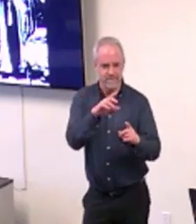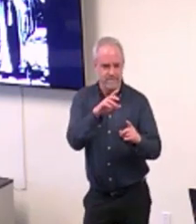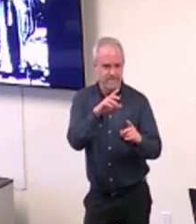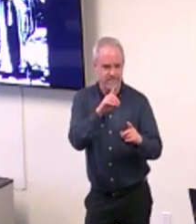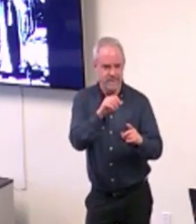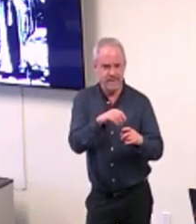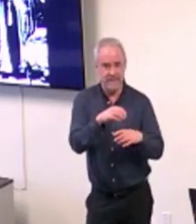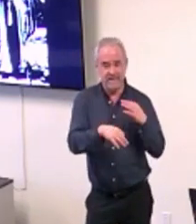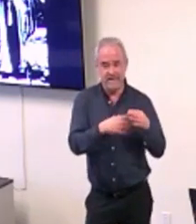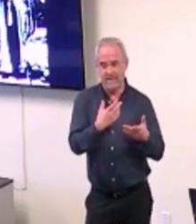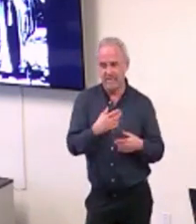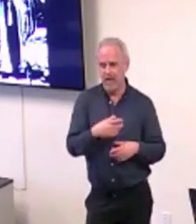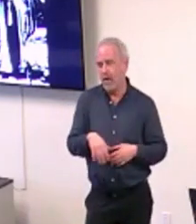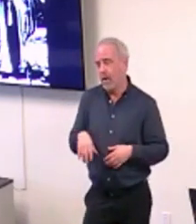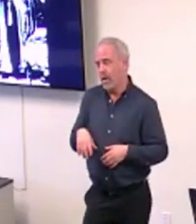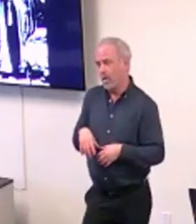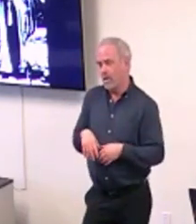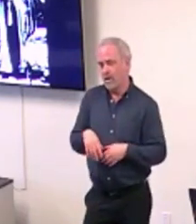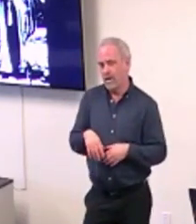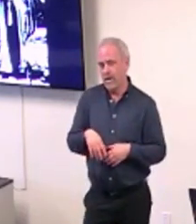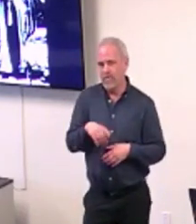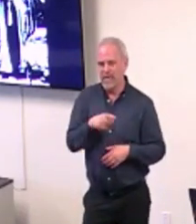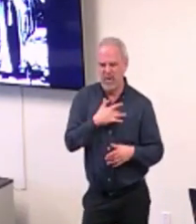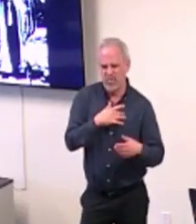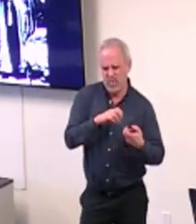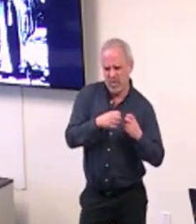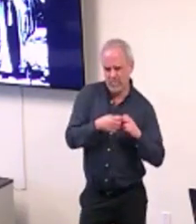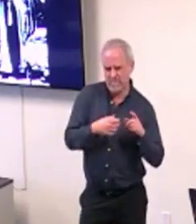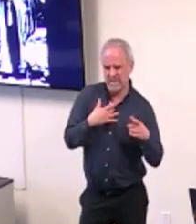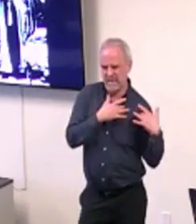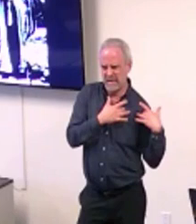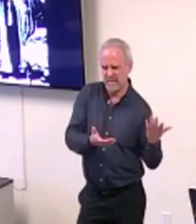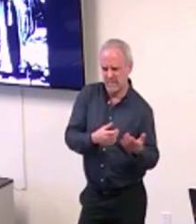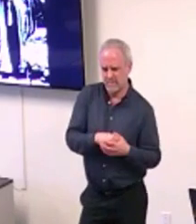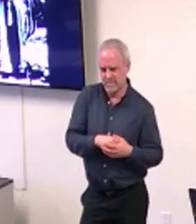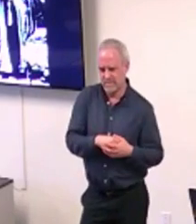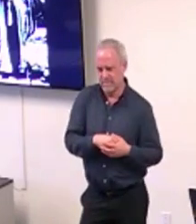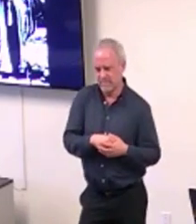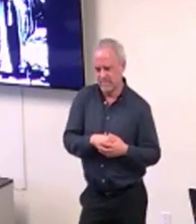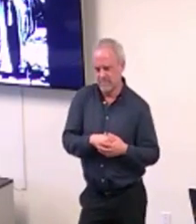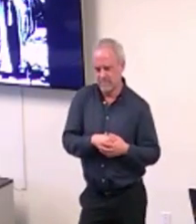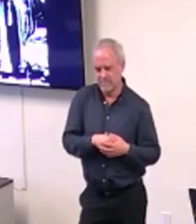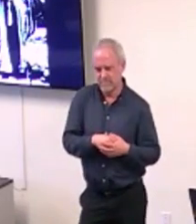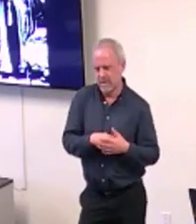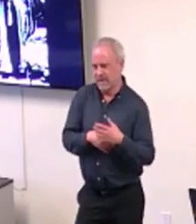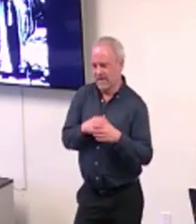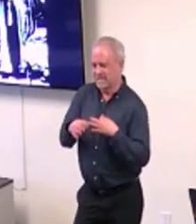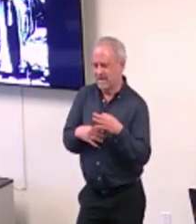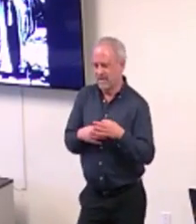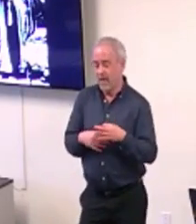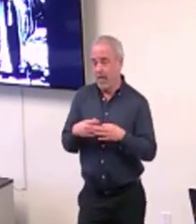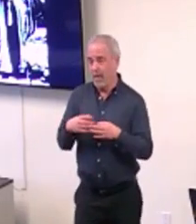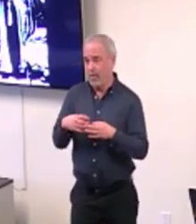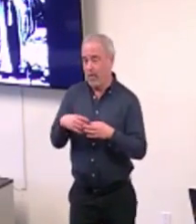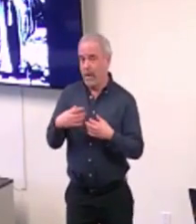So her heart's a little bit, I don't know, in pain, right? Or concerned. Or whatever it might be.